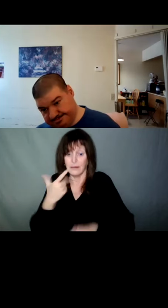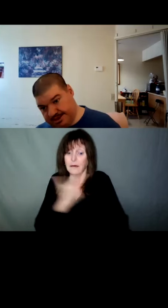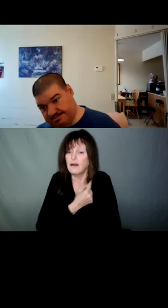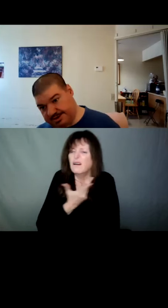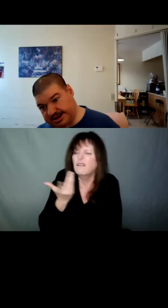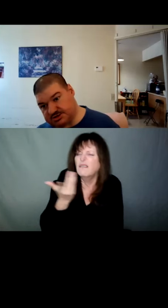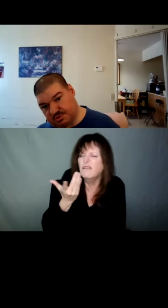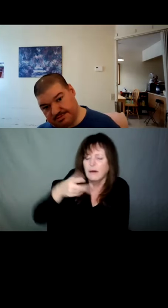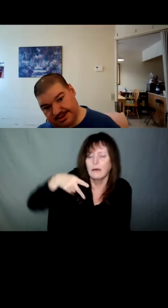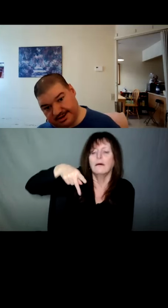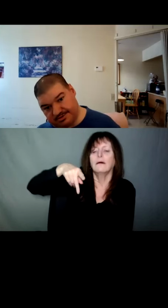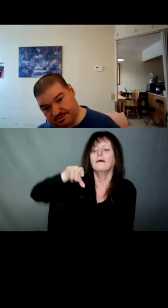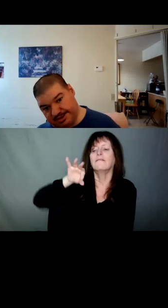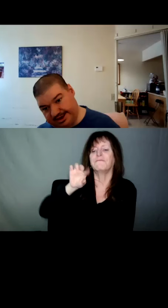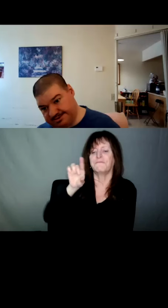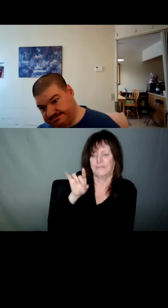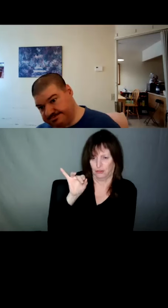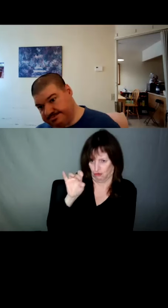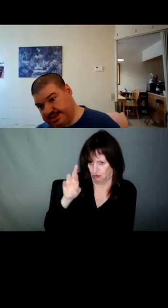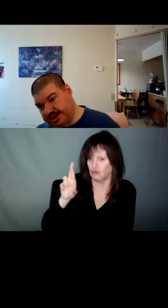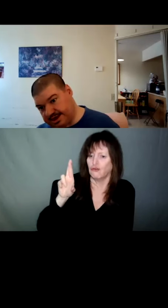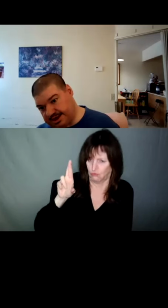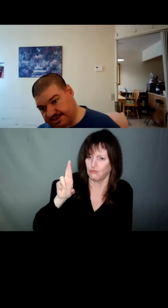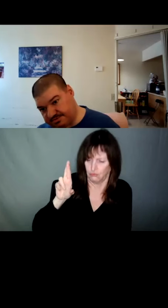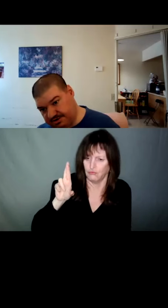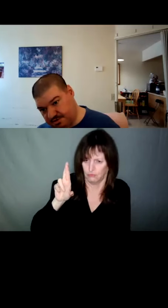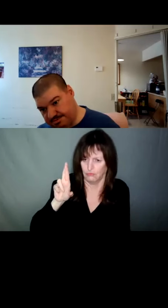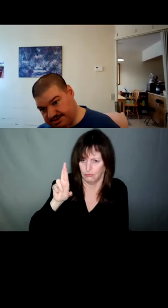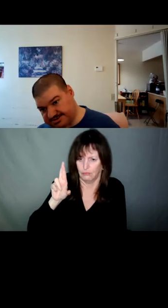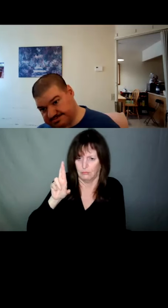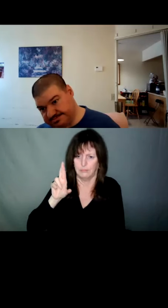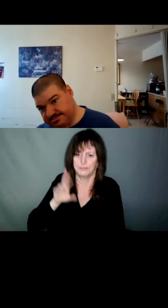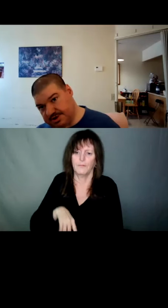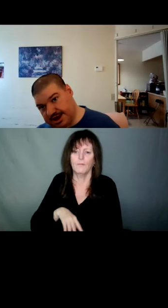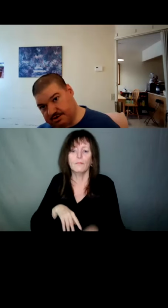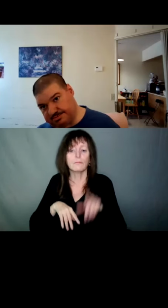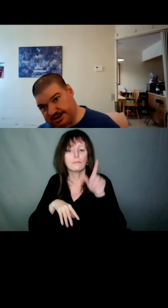On the weekend I finally got my Covid shot. It was the Pfizer at Saint Mike's